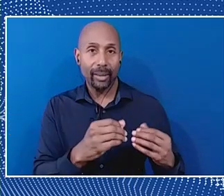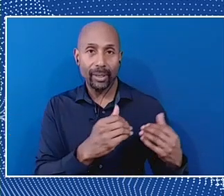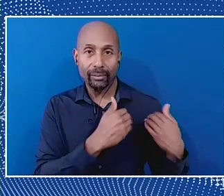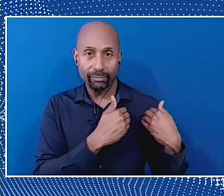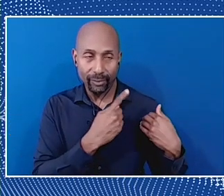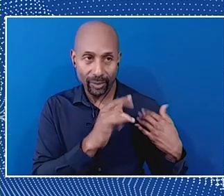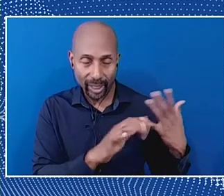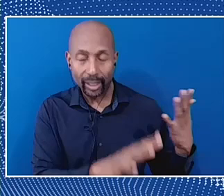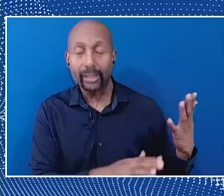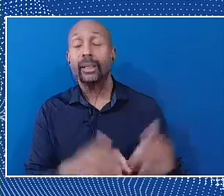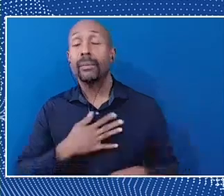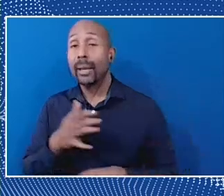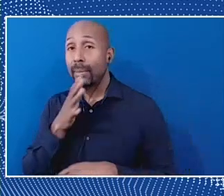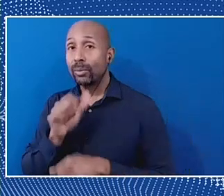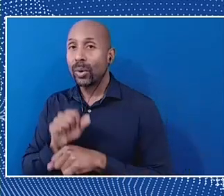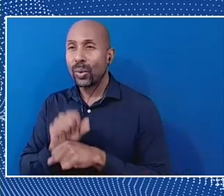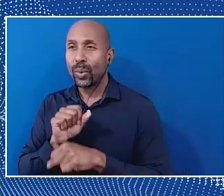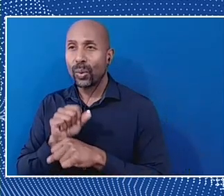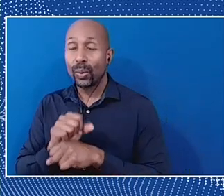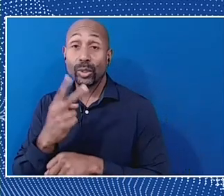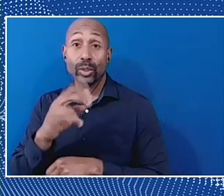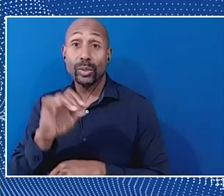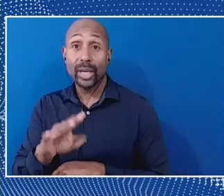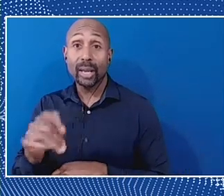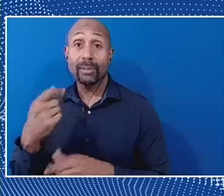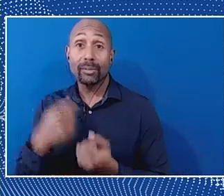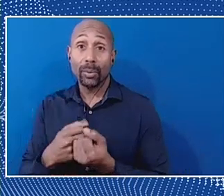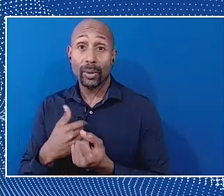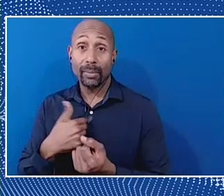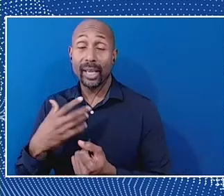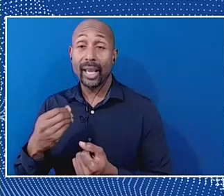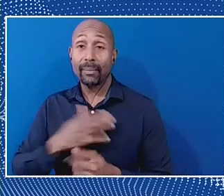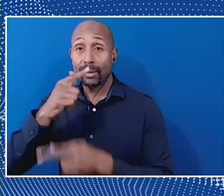me and my siblings, highlighted to me the importance of familial well-being and